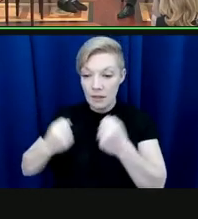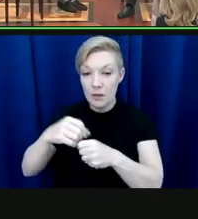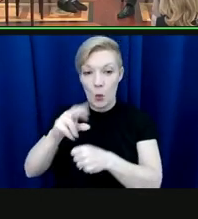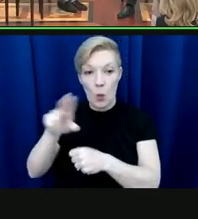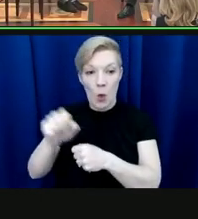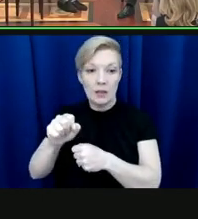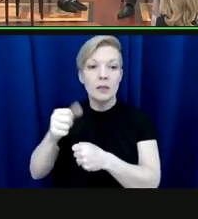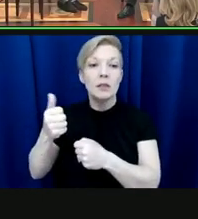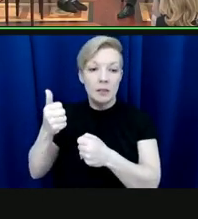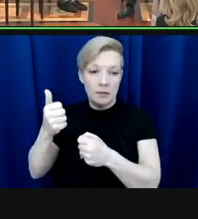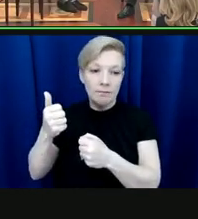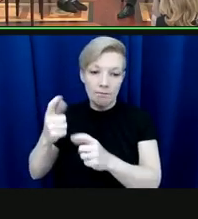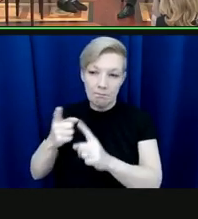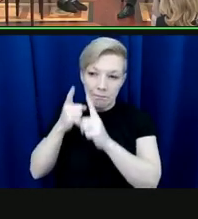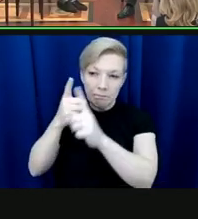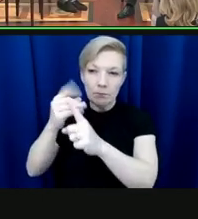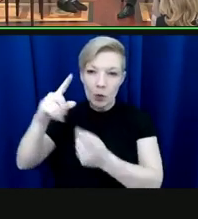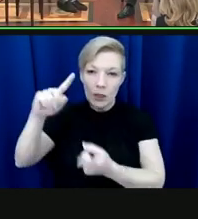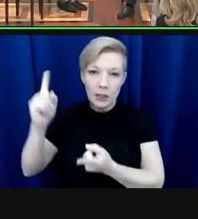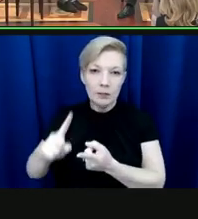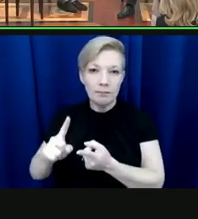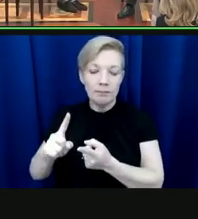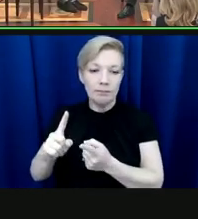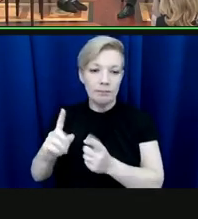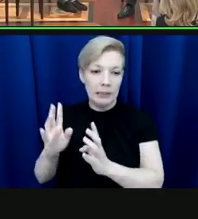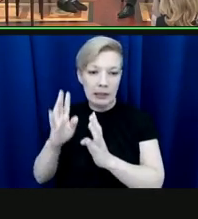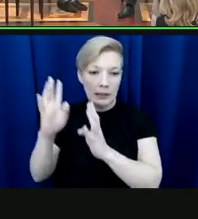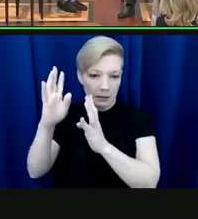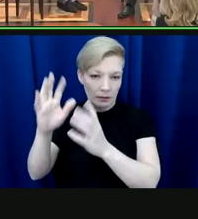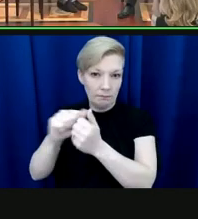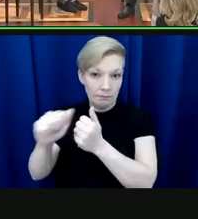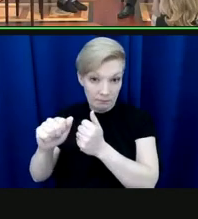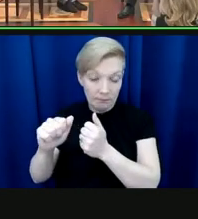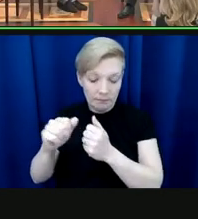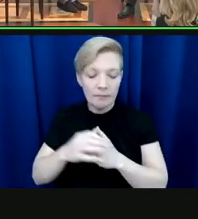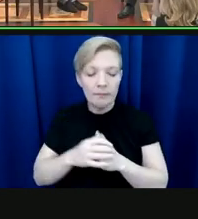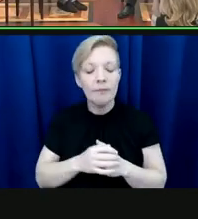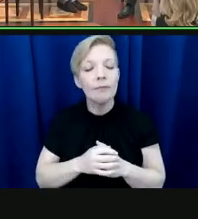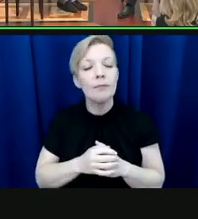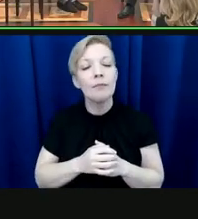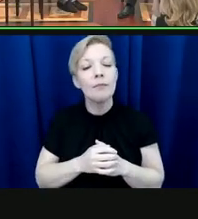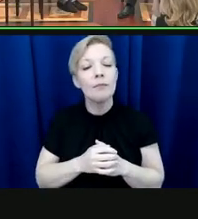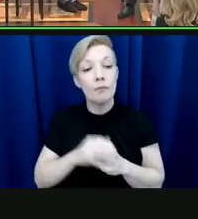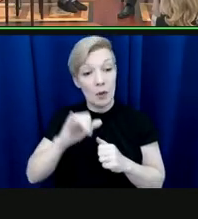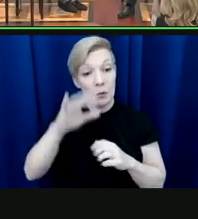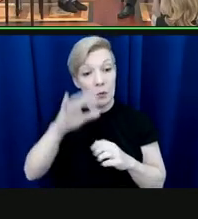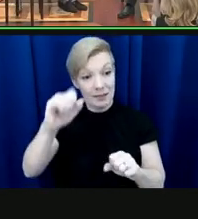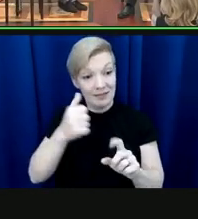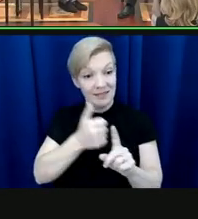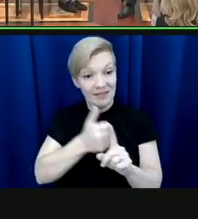We've got, of course, the president here who, as we saw recently, the Detroit Auto Show,